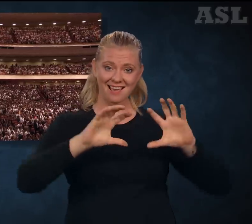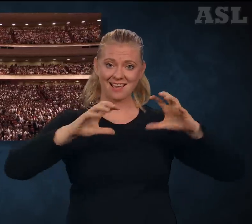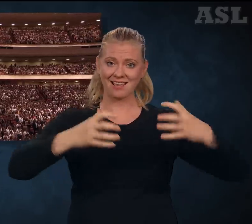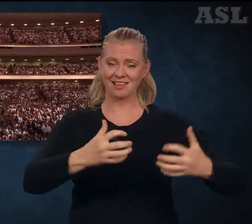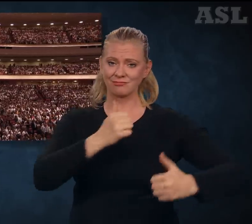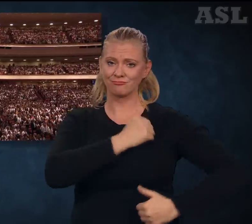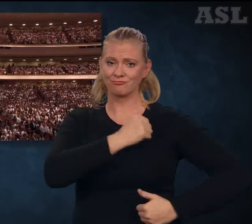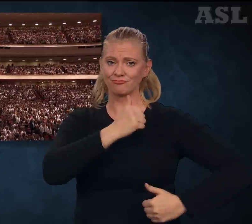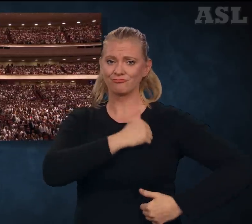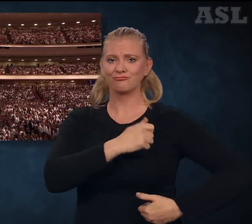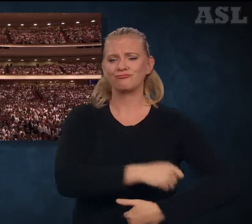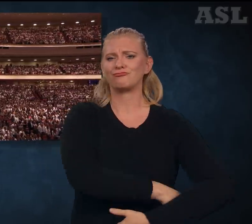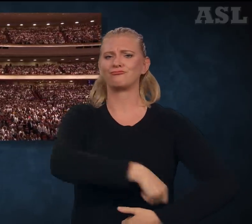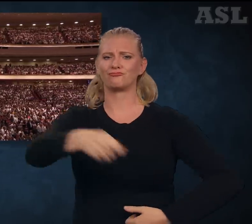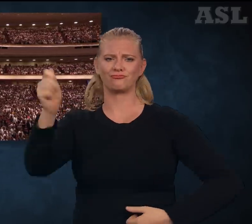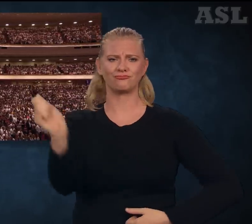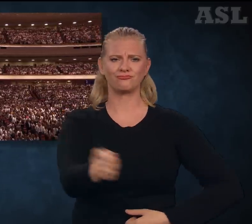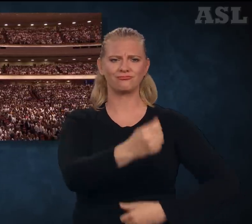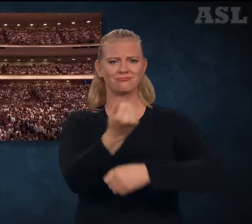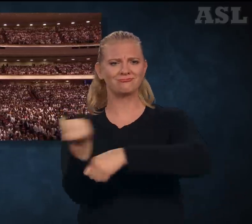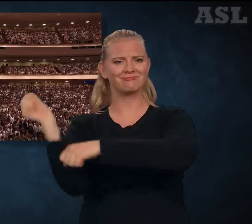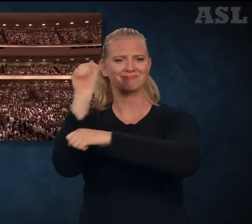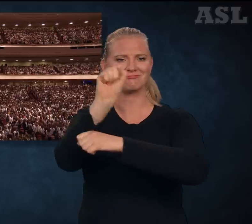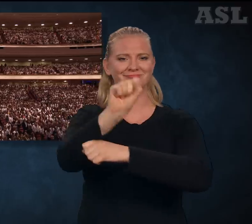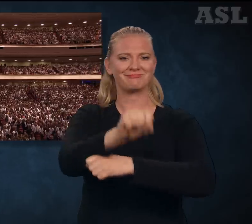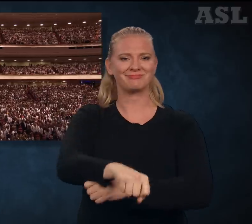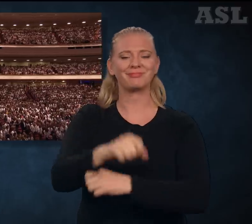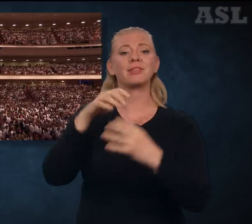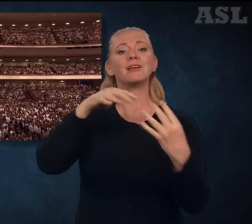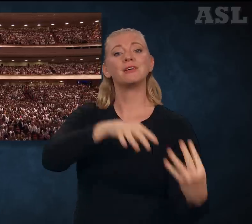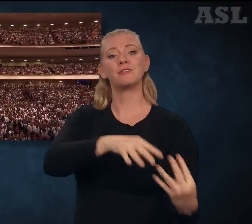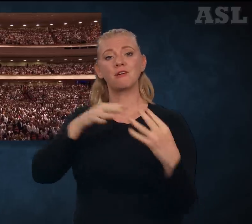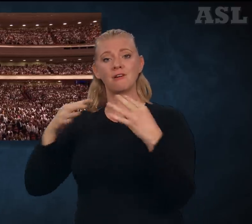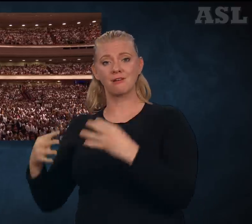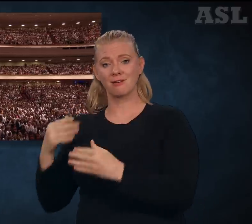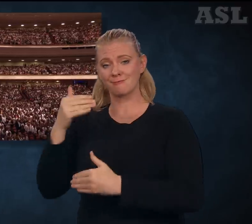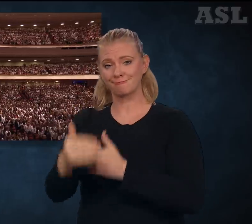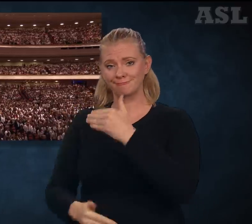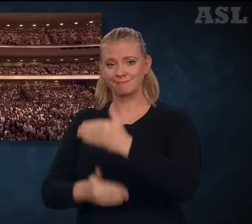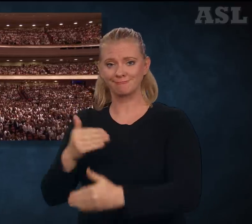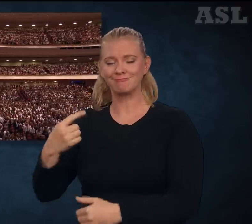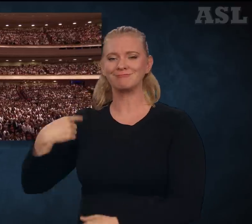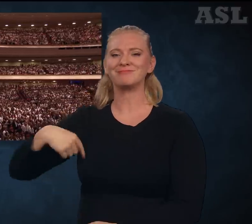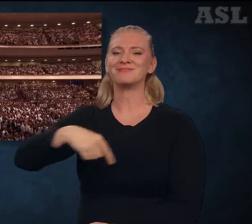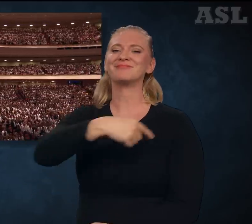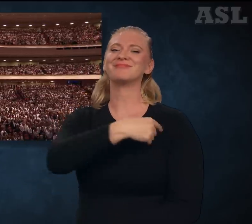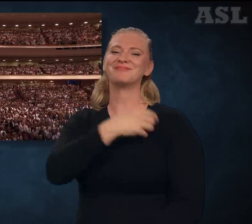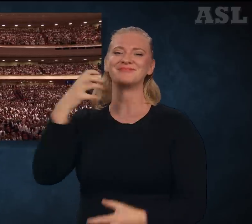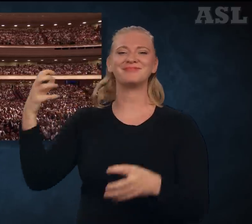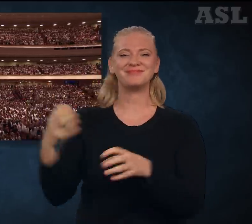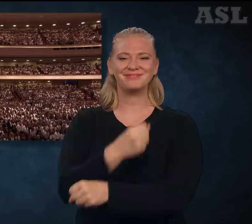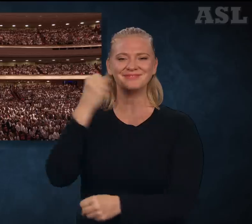EV'RY STROKE DISARMS A FOEMAN; EV'RY STEP WE CONQ'RING GO.